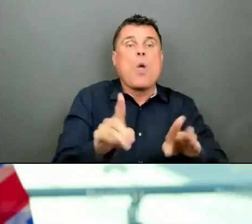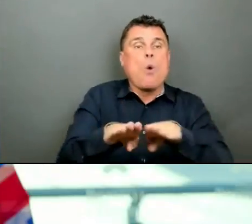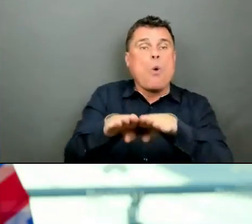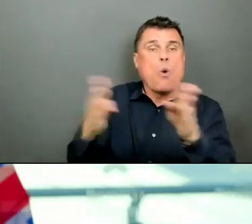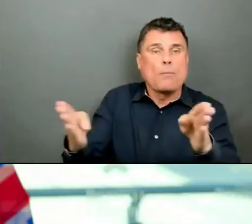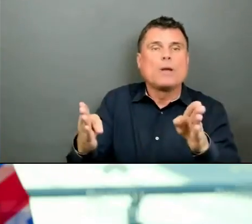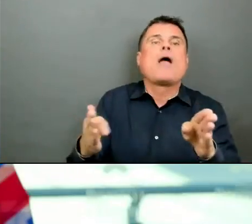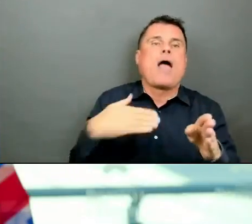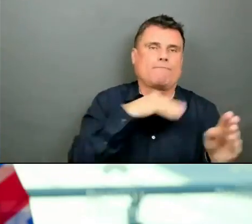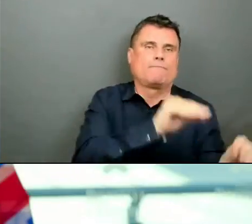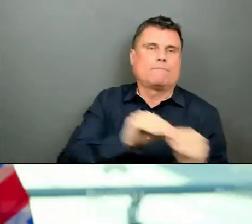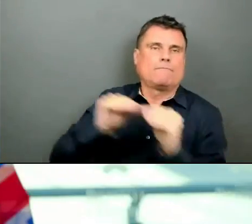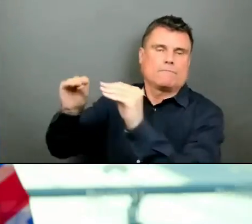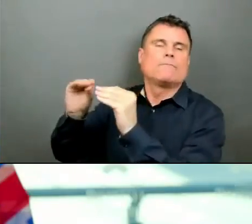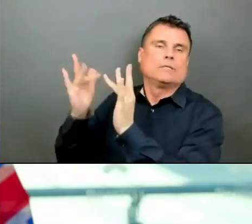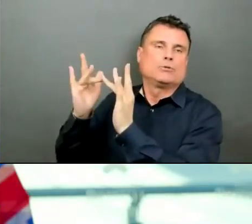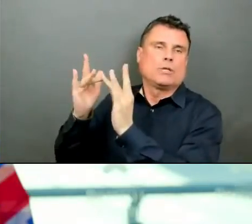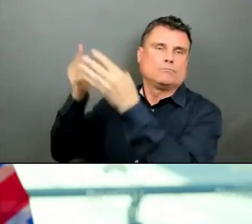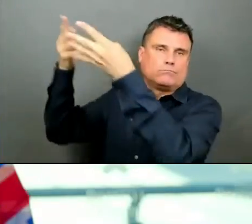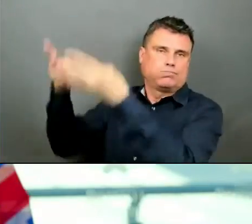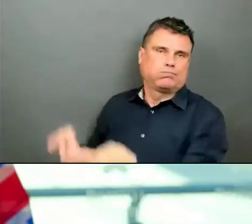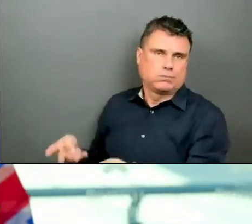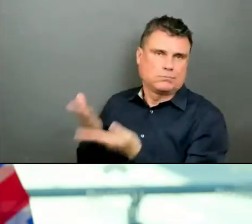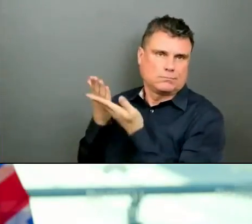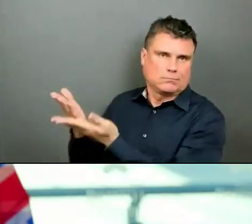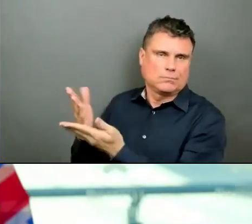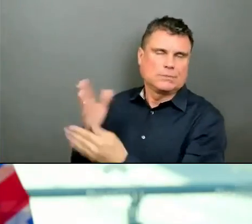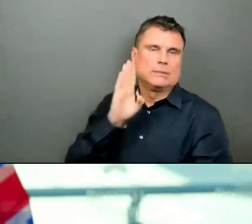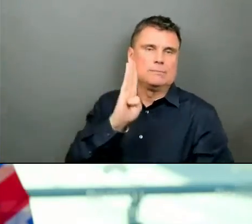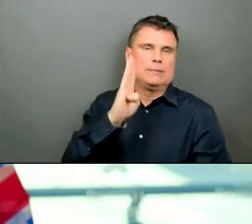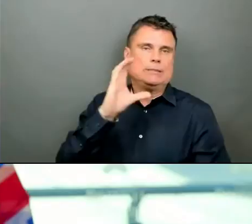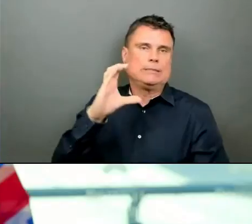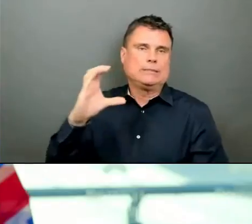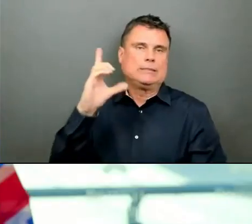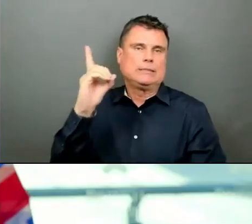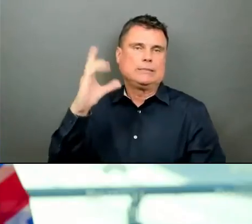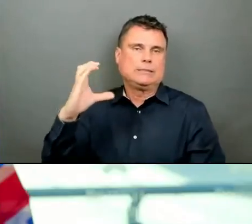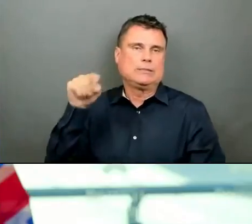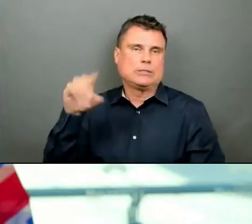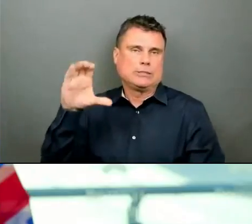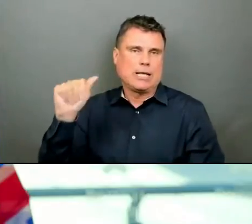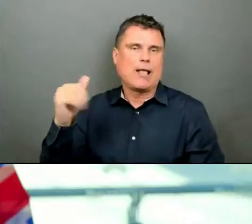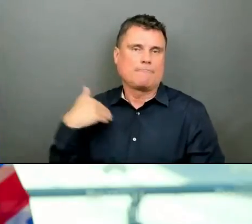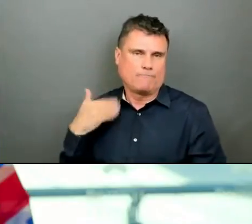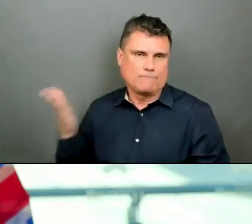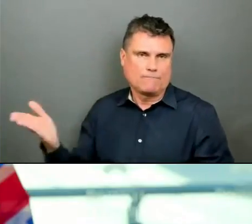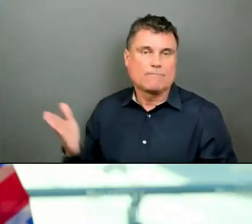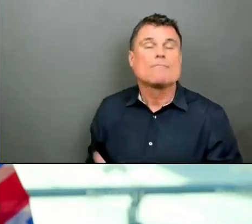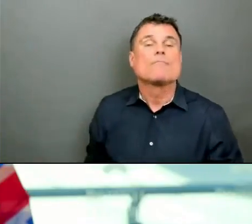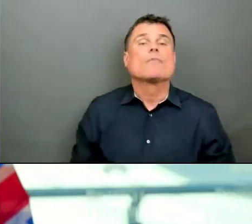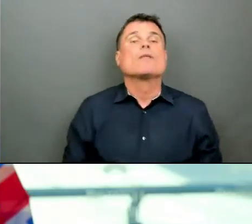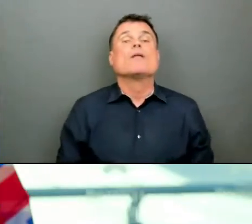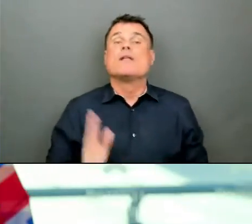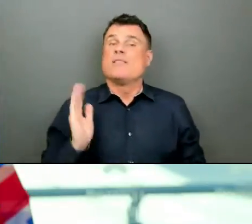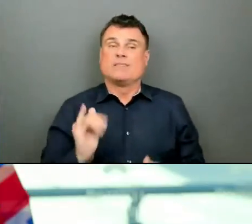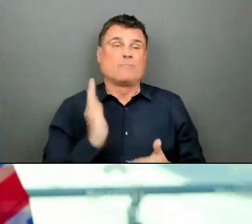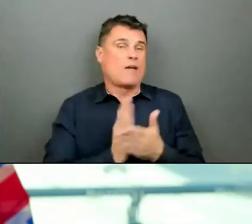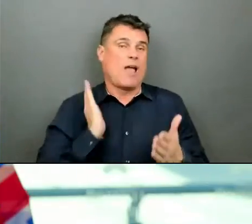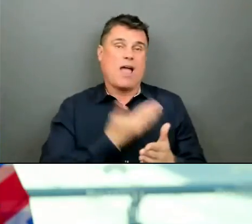those will be posted publicly. This is just an ongoing part of our program to help control the outbreaks and a more